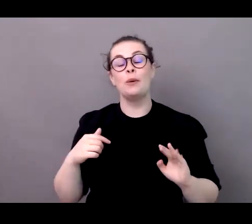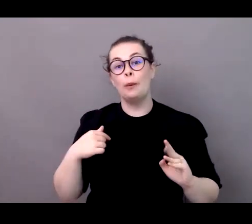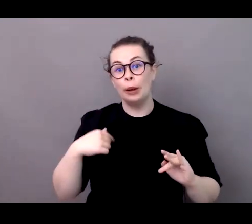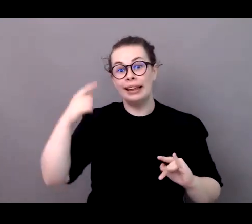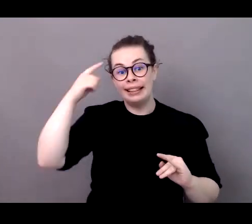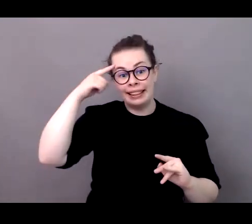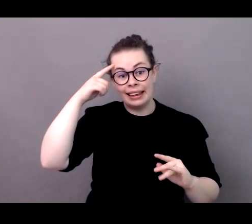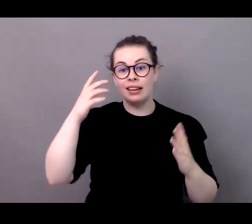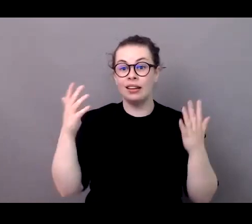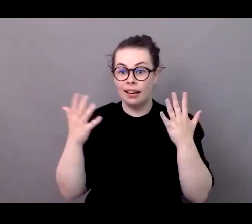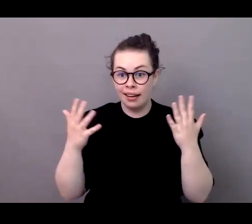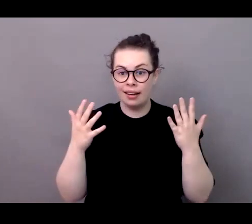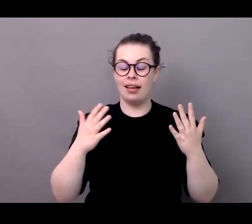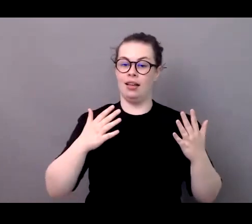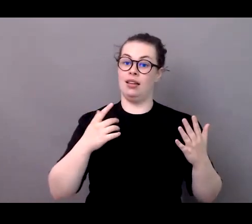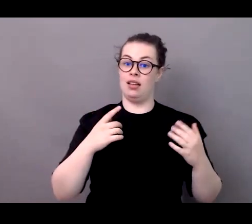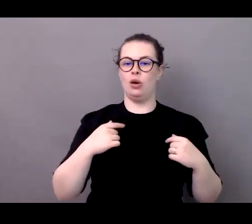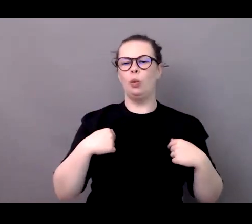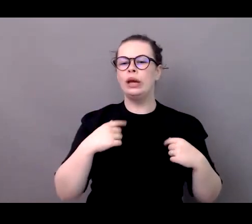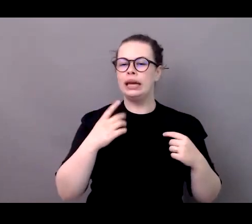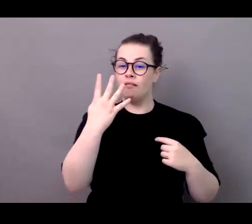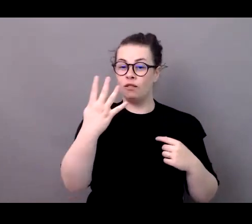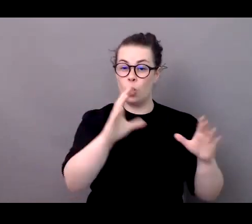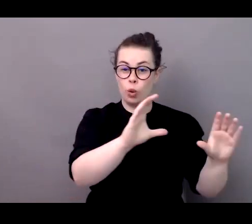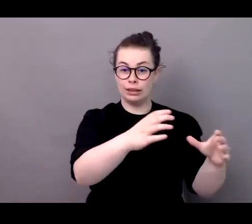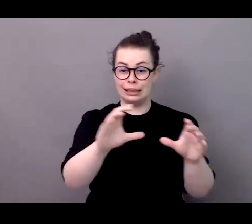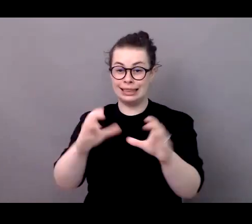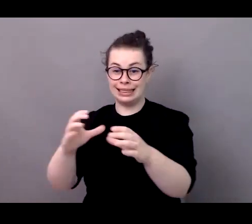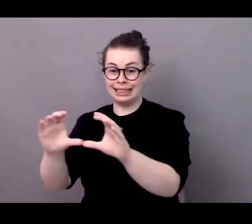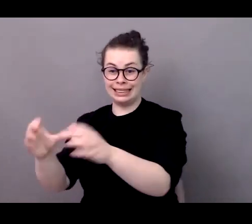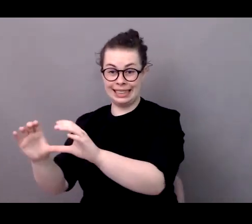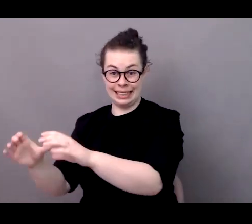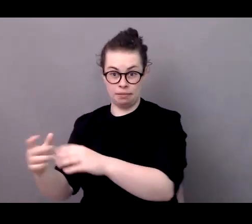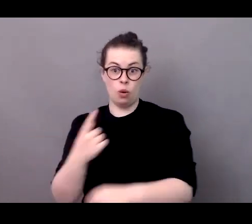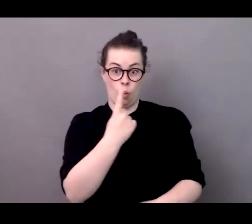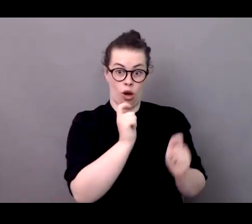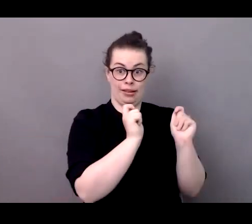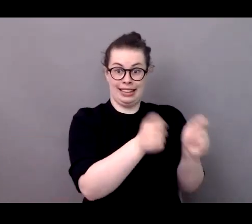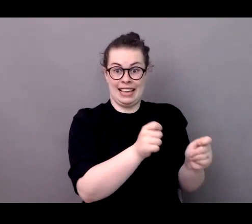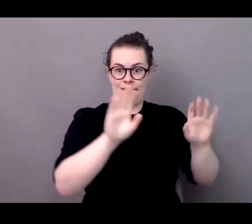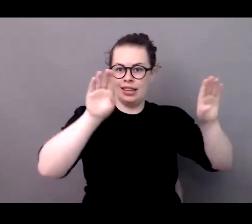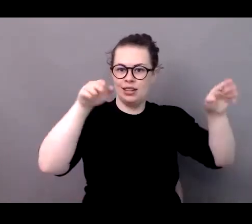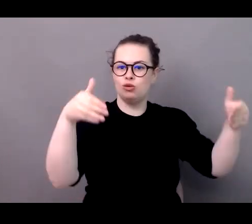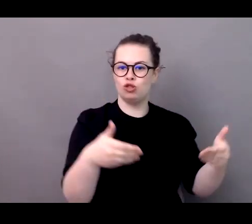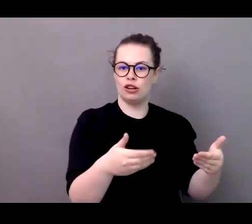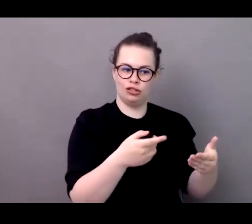substantive sections that one team is going to work on. The introduction the committee is